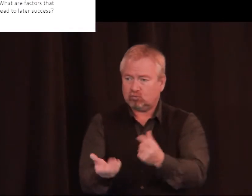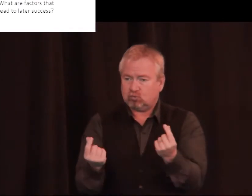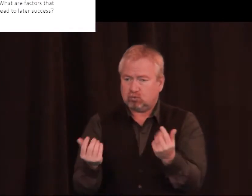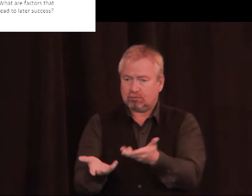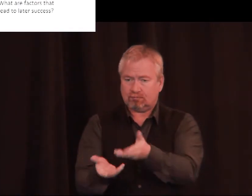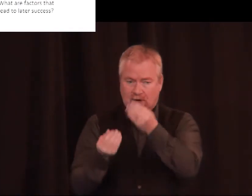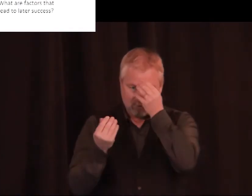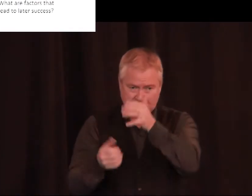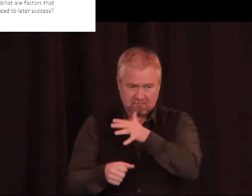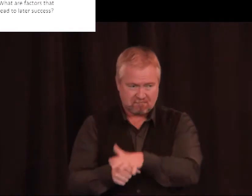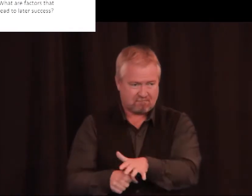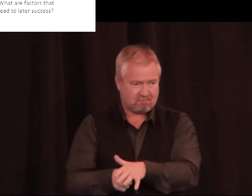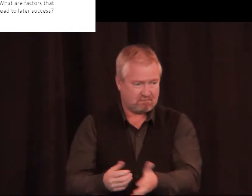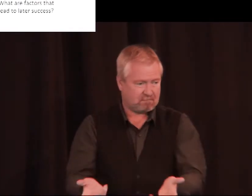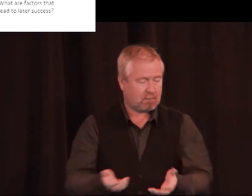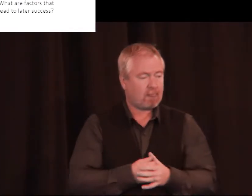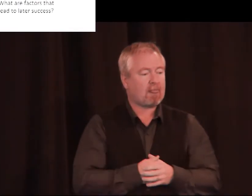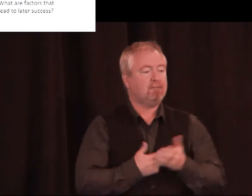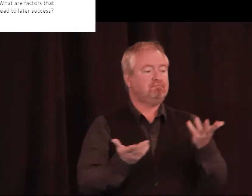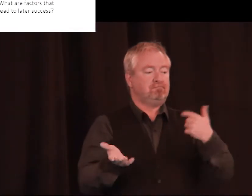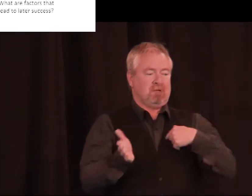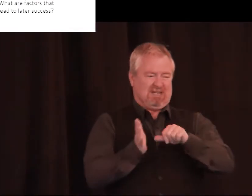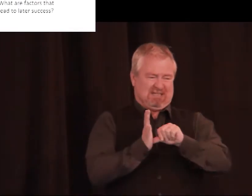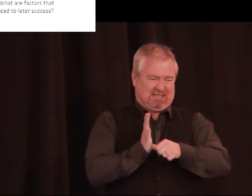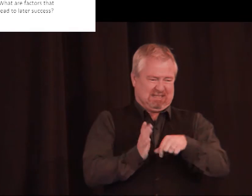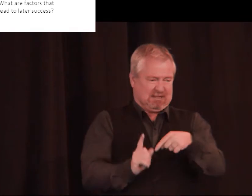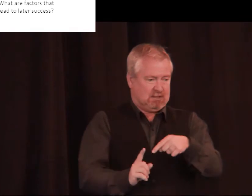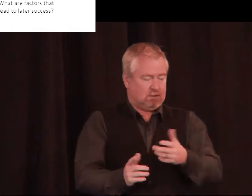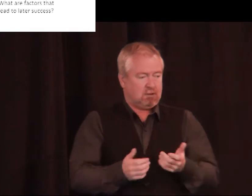So the focus of the Outcomes of Children with Hearing Loss Study,